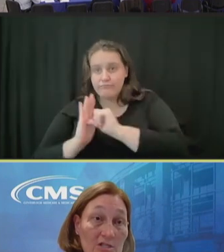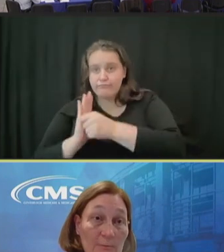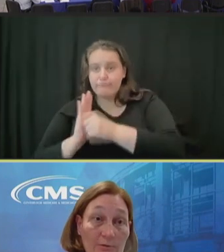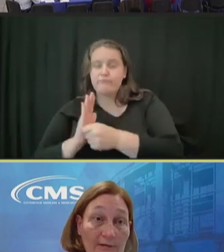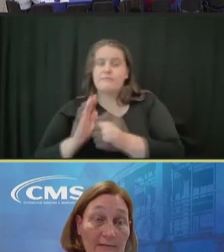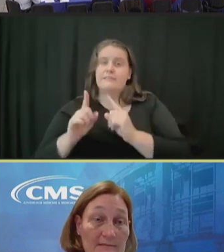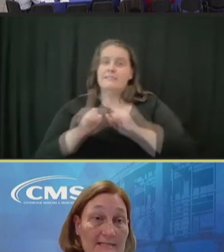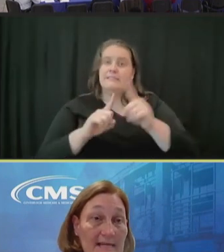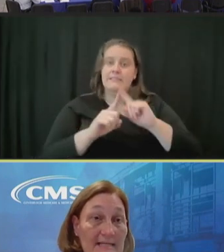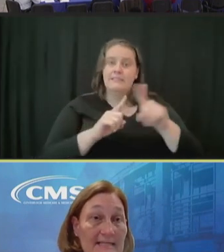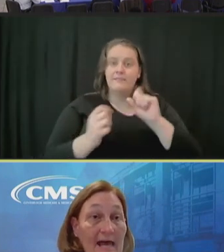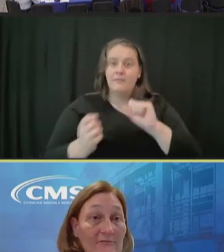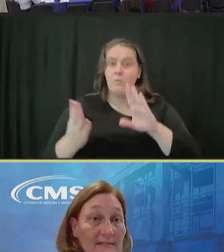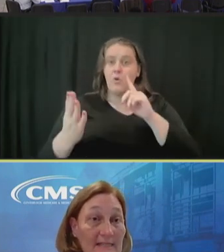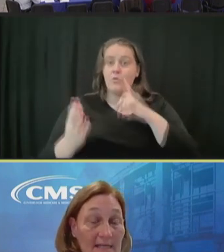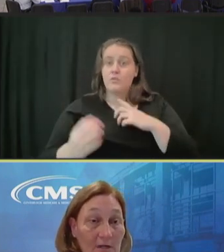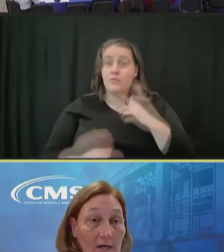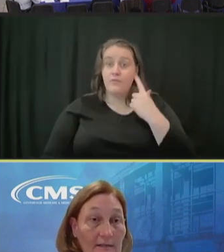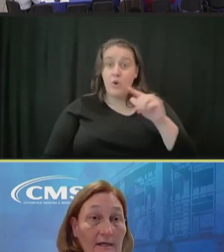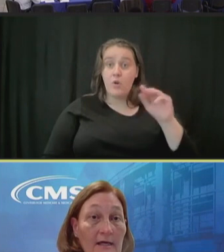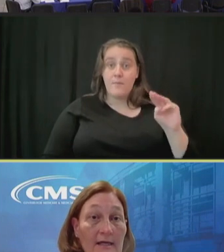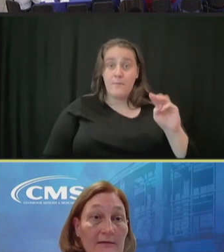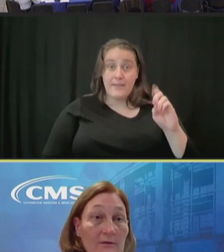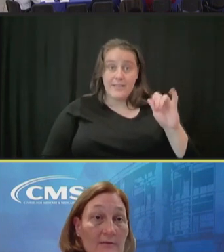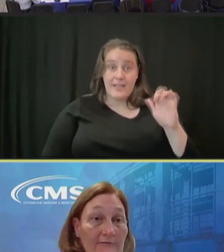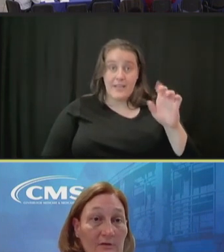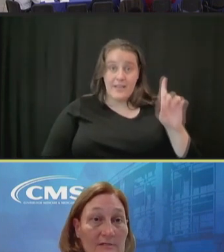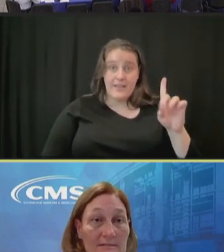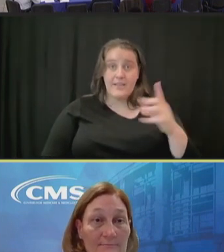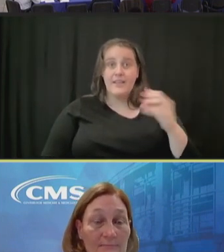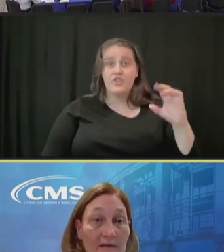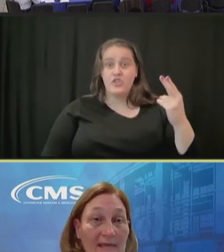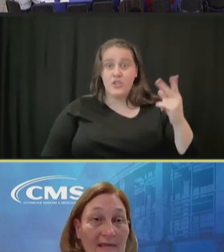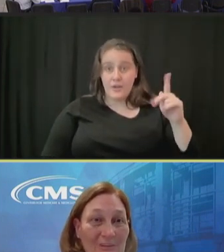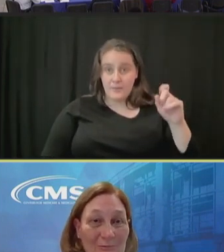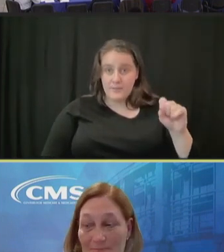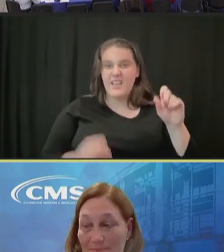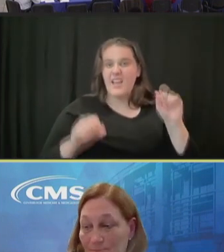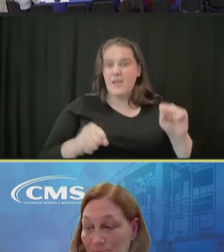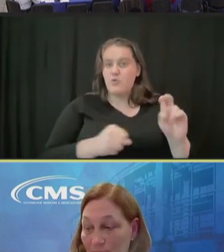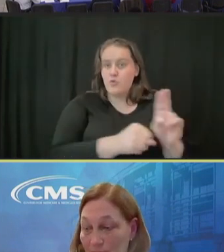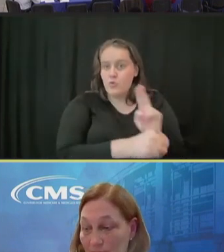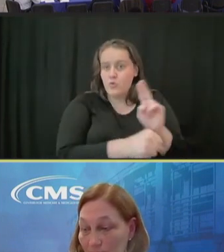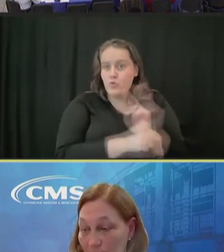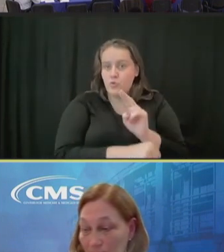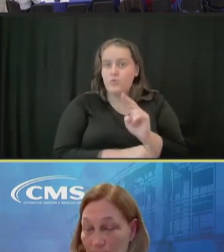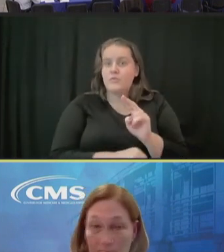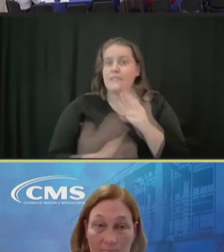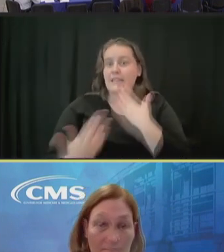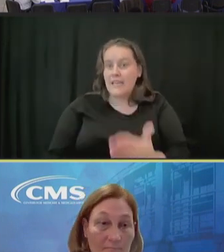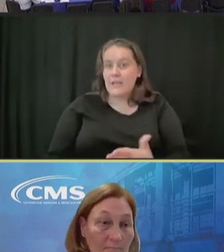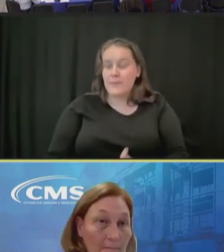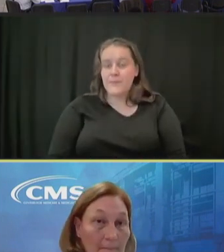and CHIP programs that states have to lean in on in those efforts. Thank you.